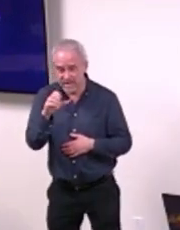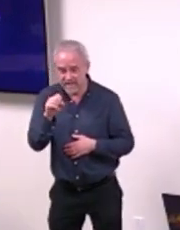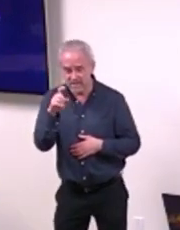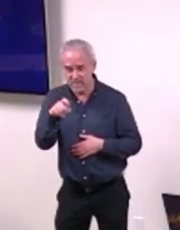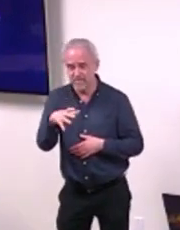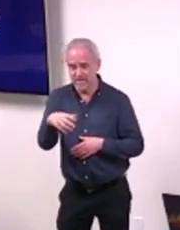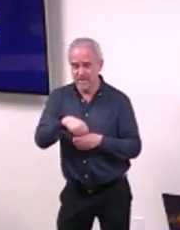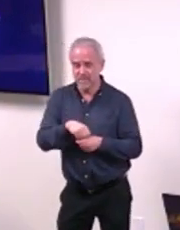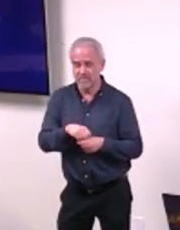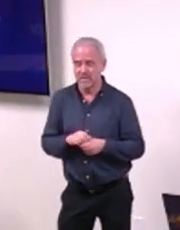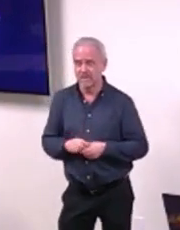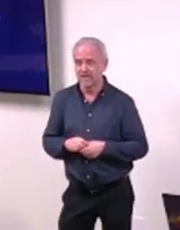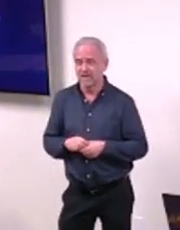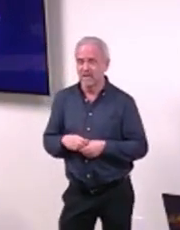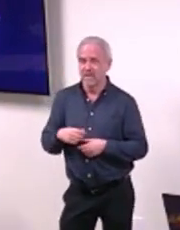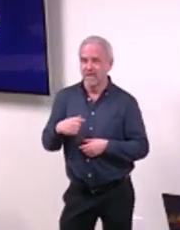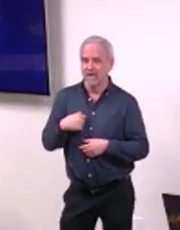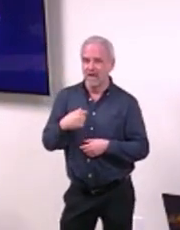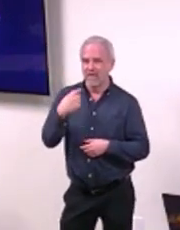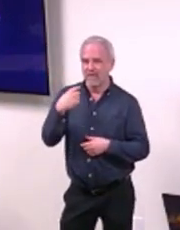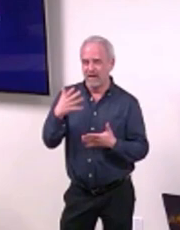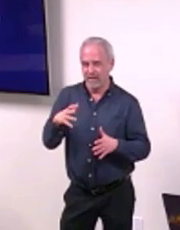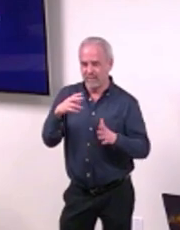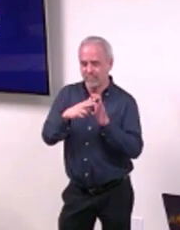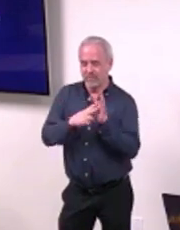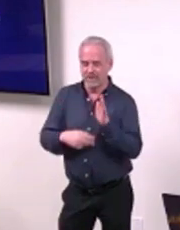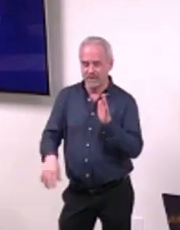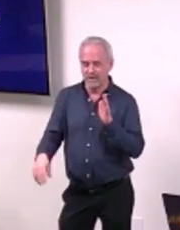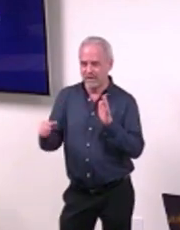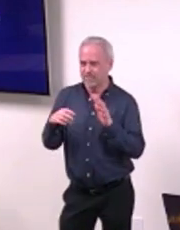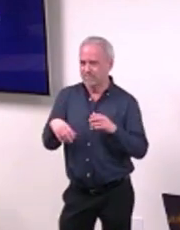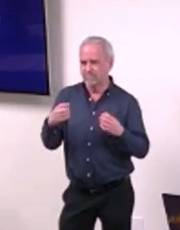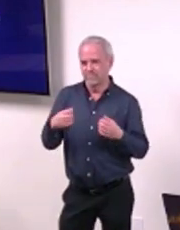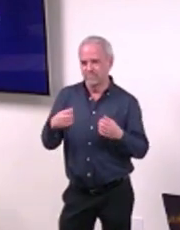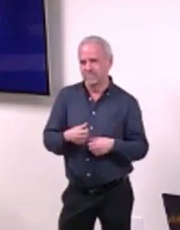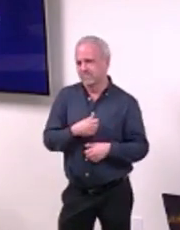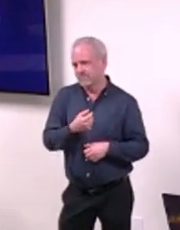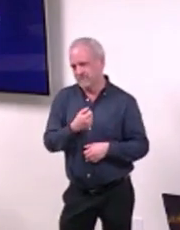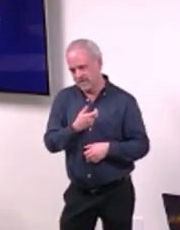I've seen hundreds of definitions of ableism. And I believe a lot of them are lacking.